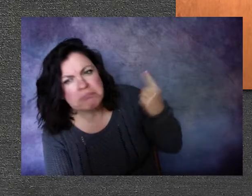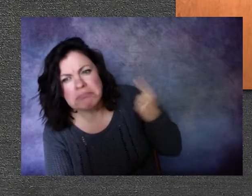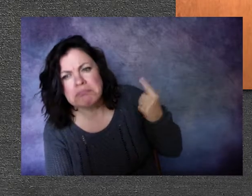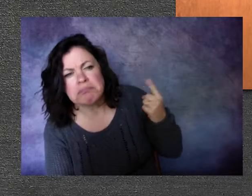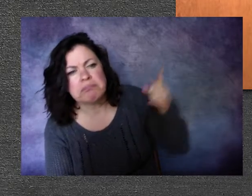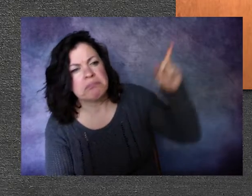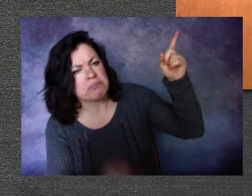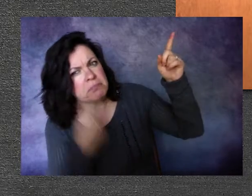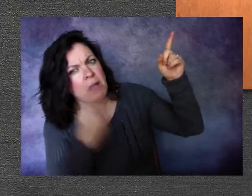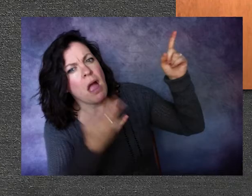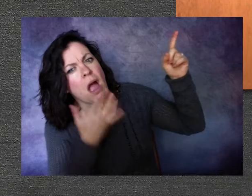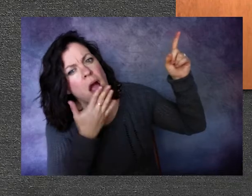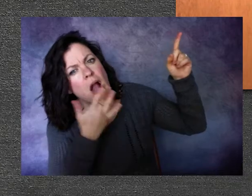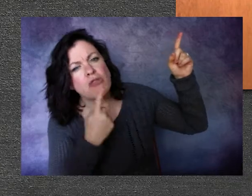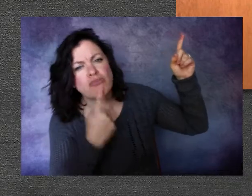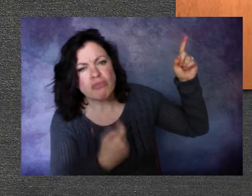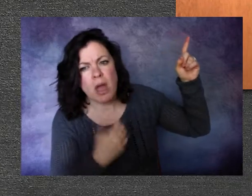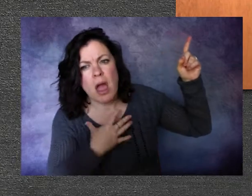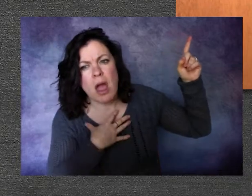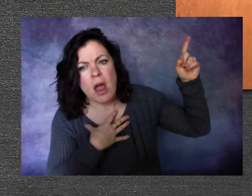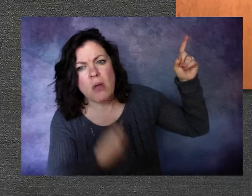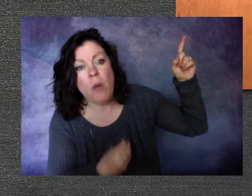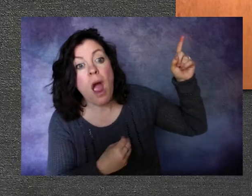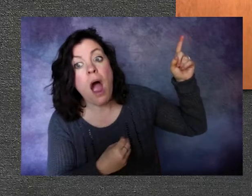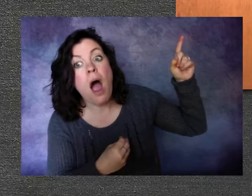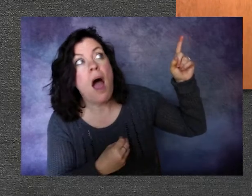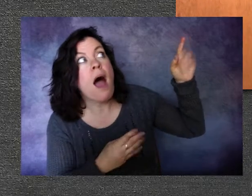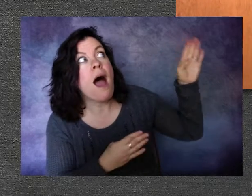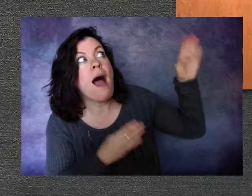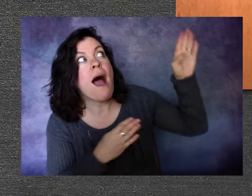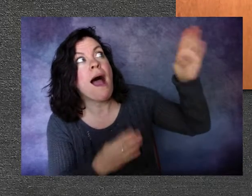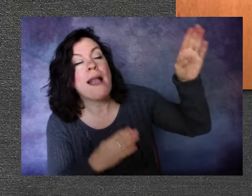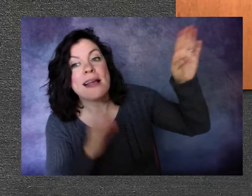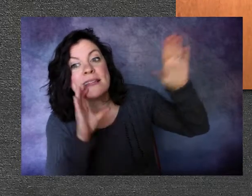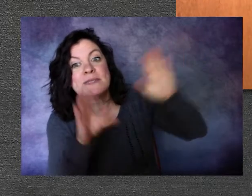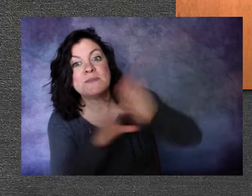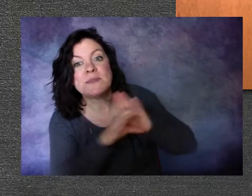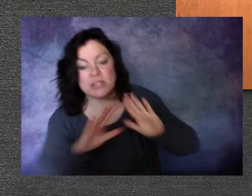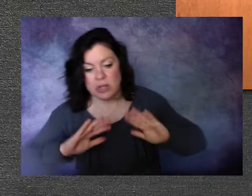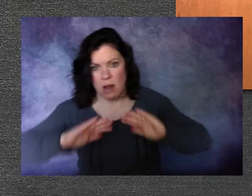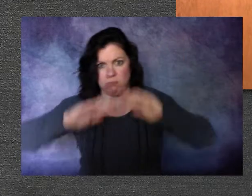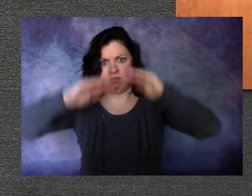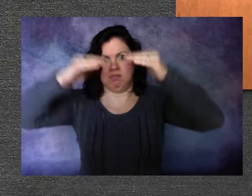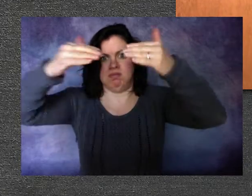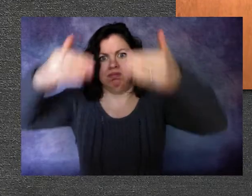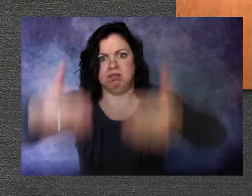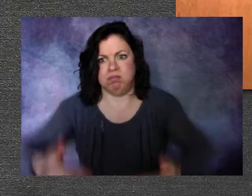I see red and white. Oh, look at our next clue, my friends.